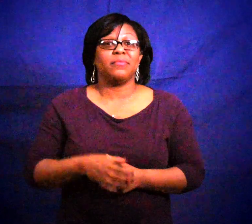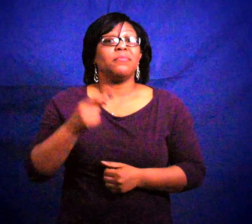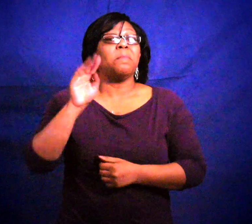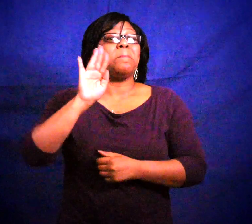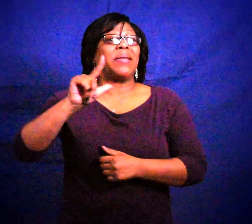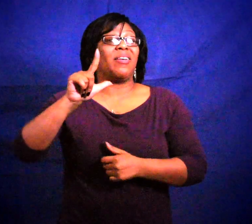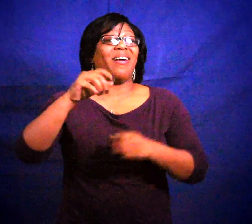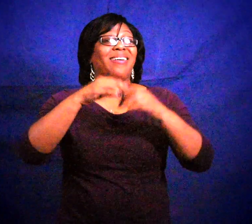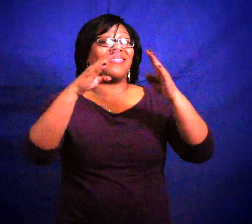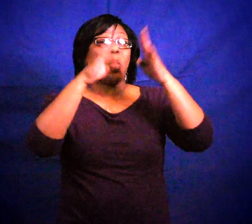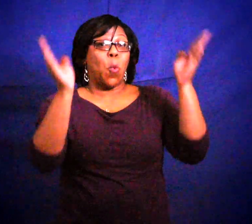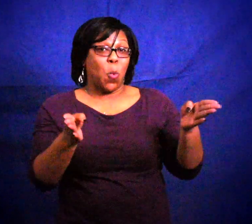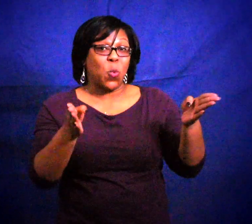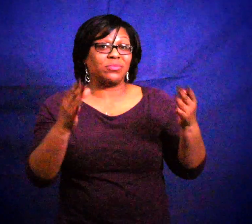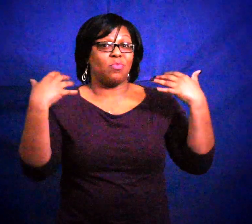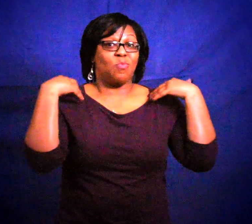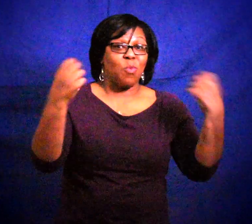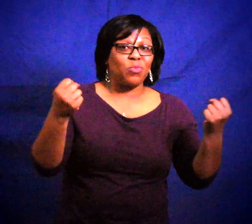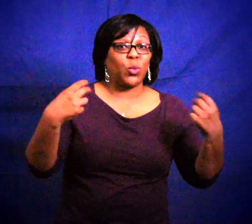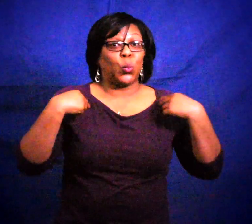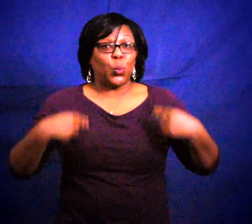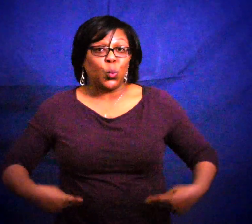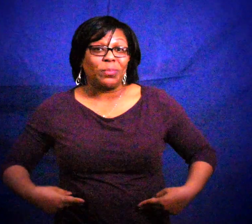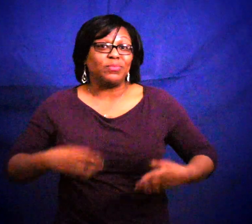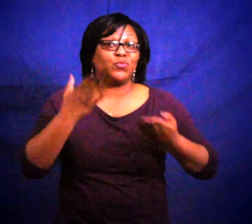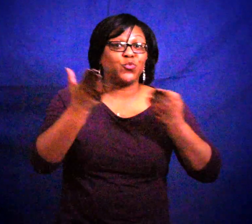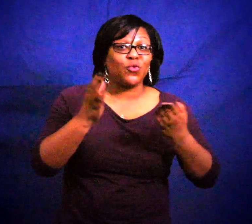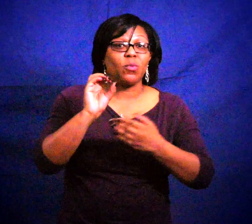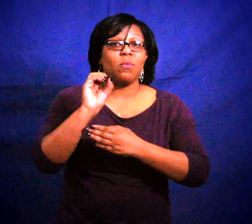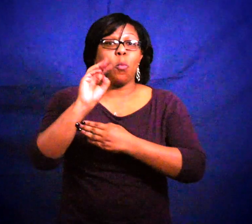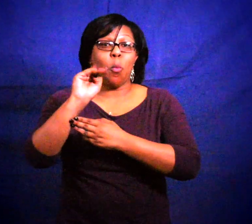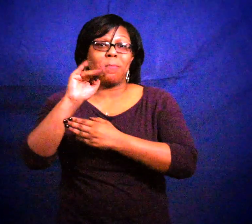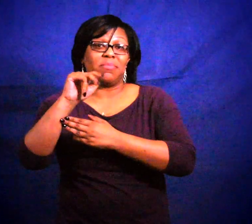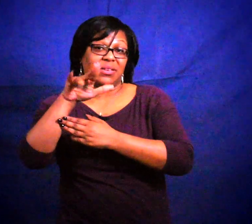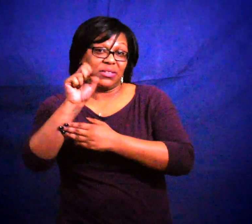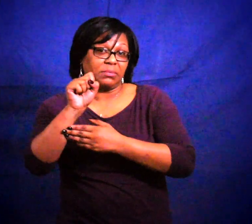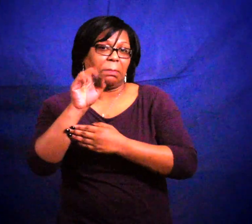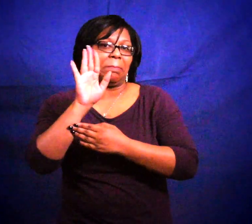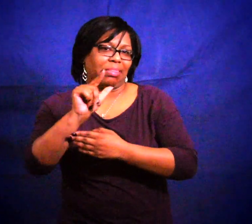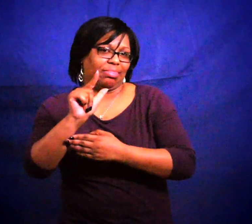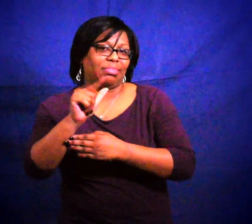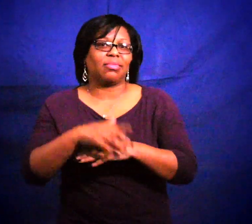The bill is in the House Health and Human Services Omnibus Bill.